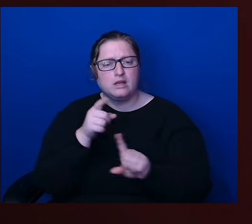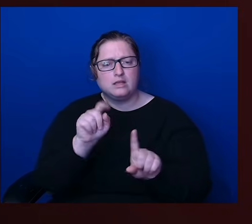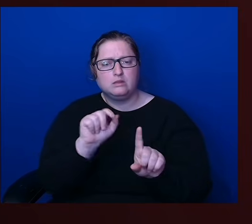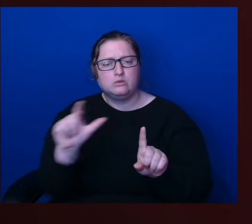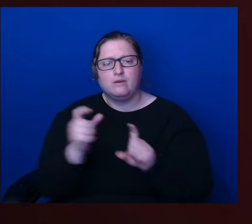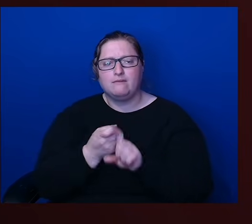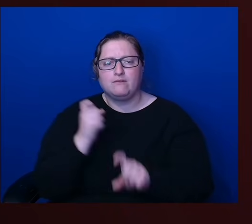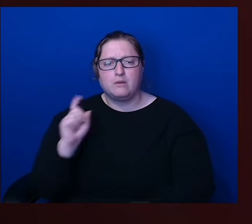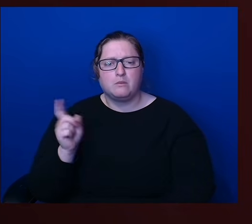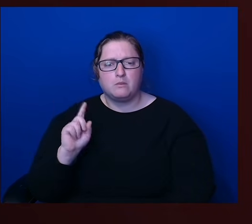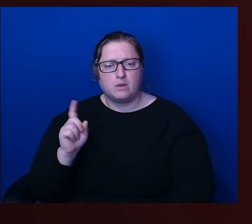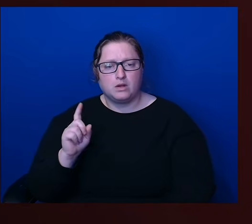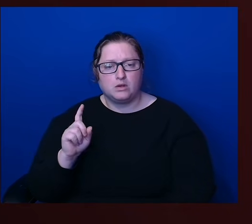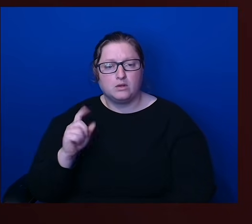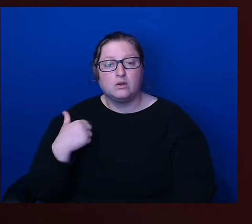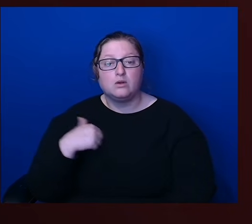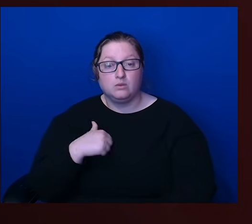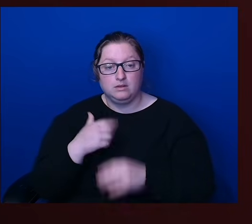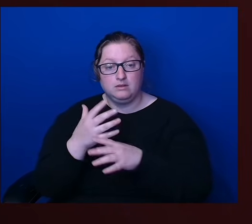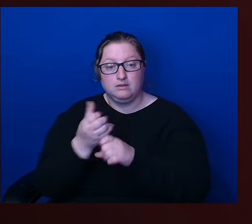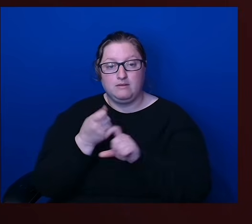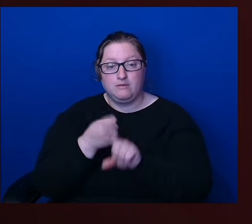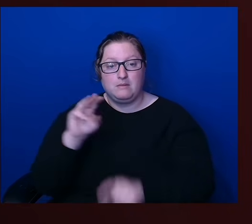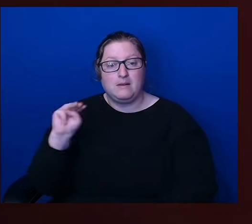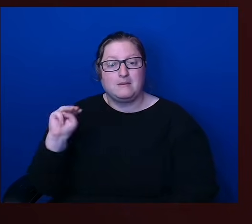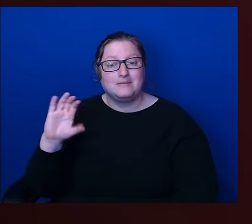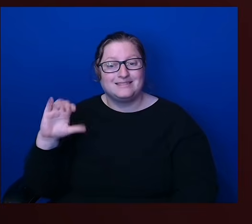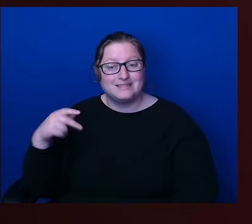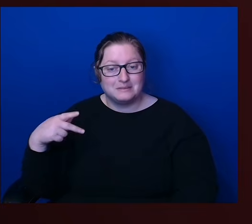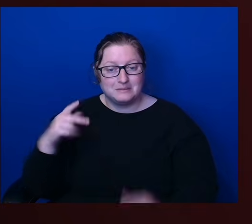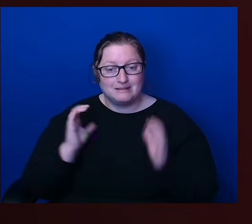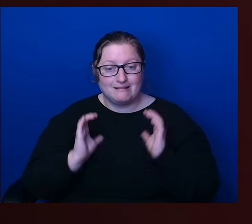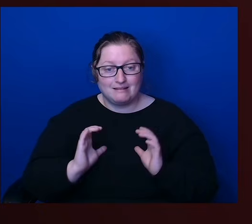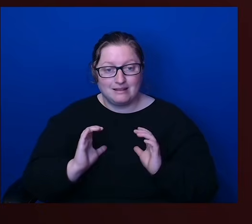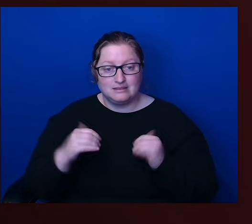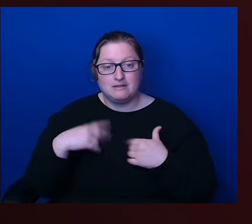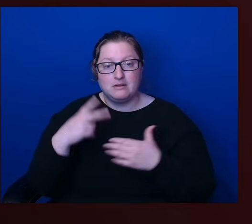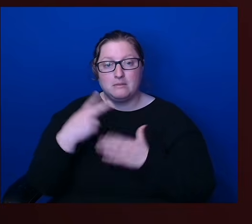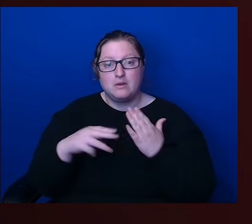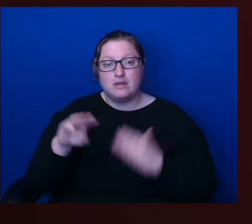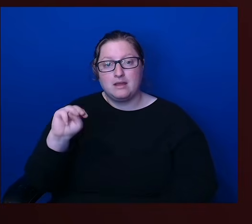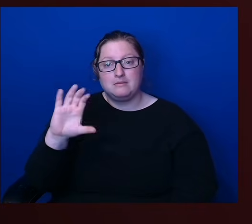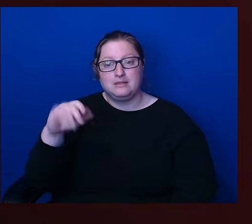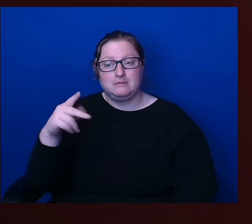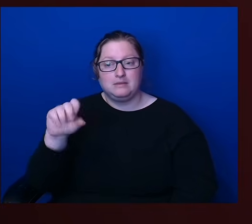we're getting it from the MCP client, so we have both an MCP server and client in